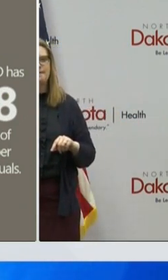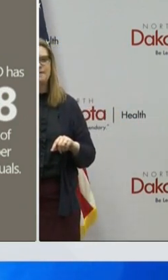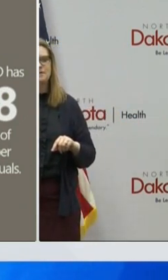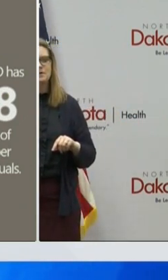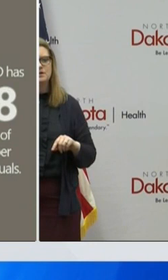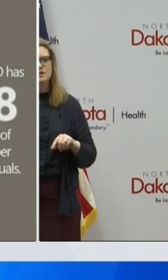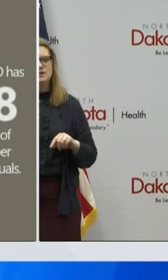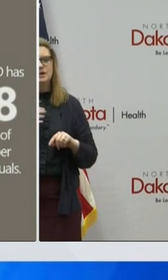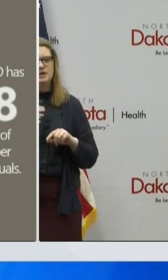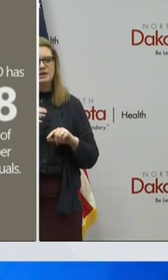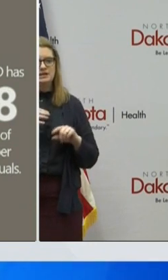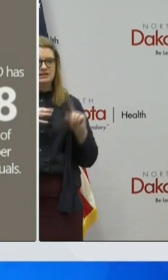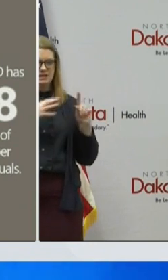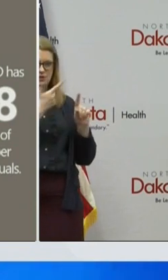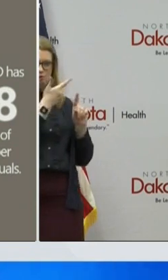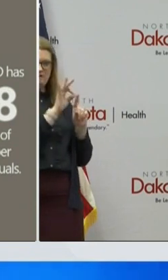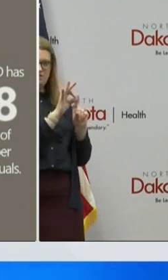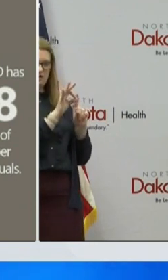THE PERCENT POPULATION, AND YOU